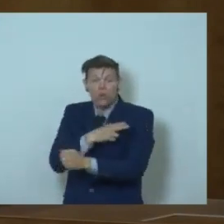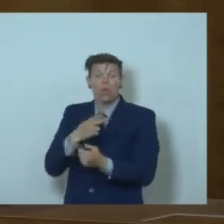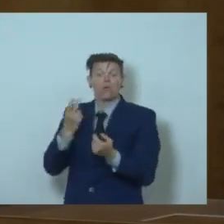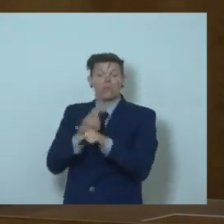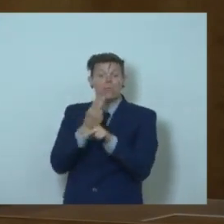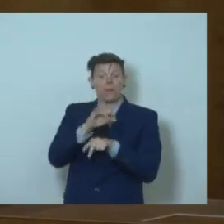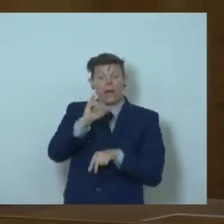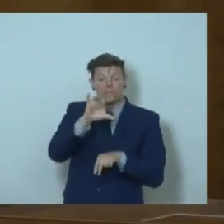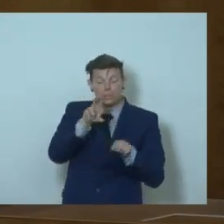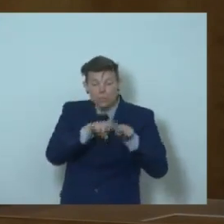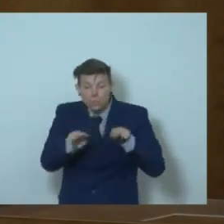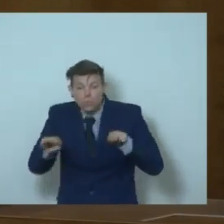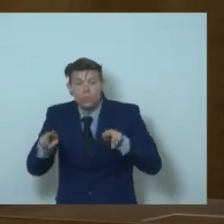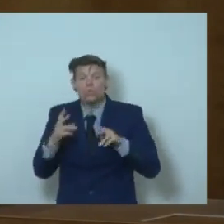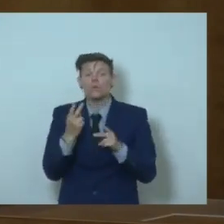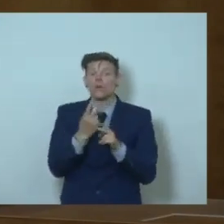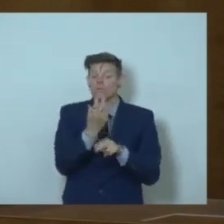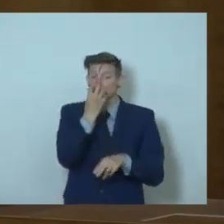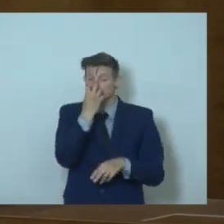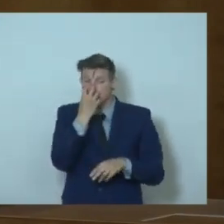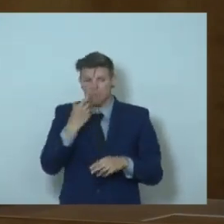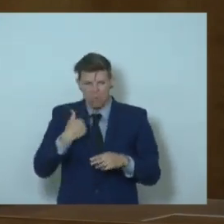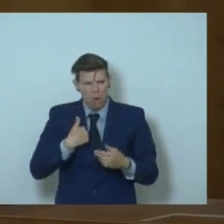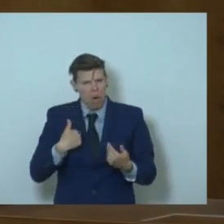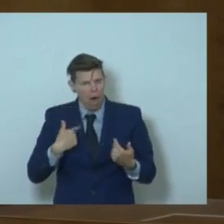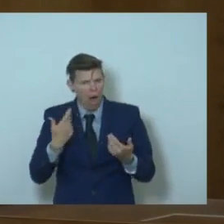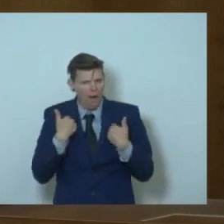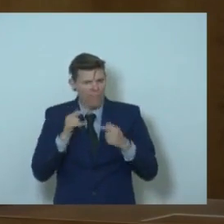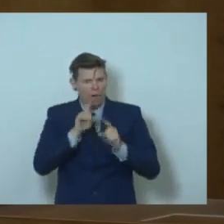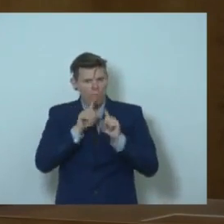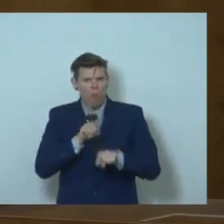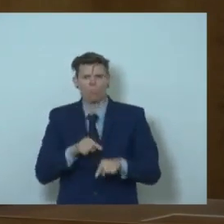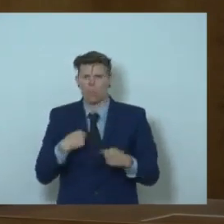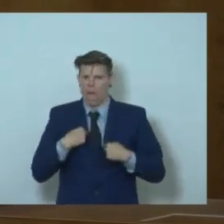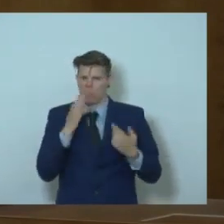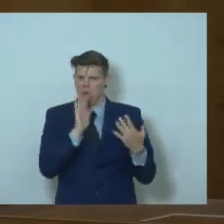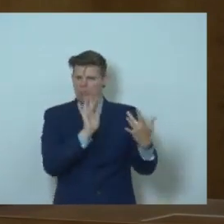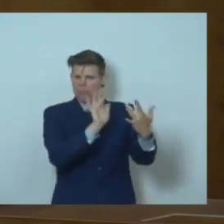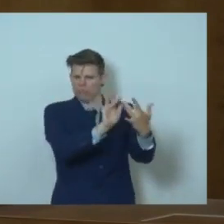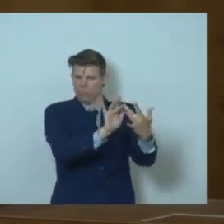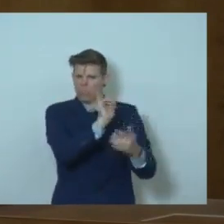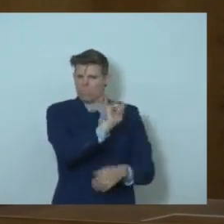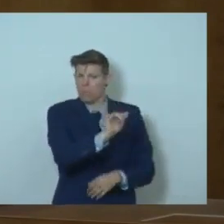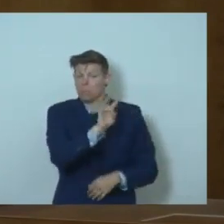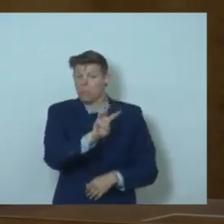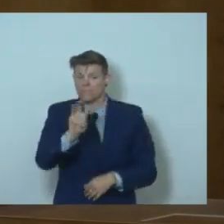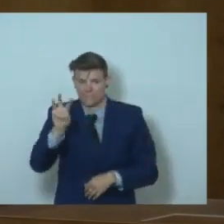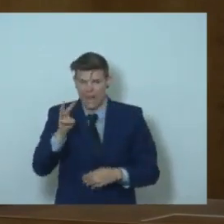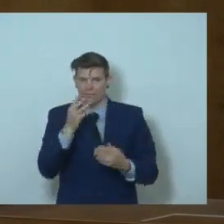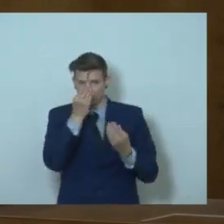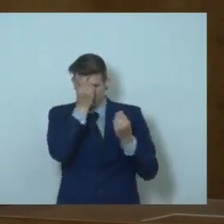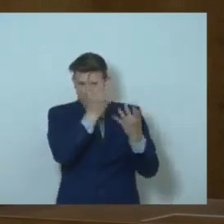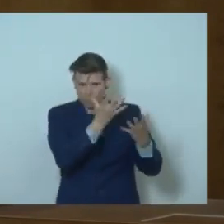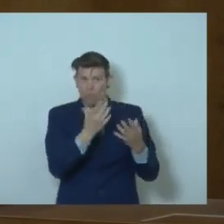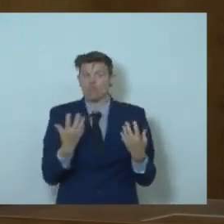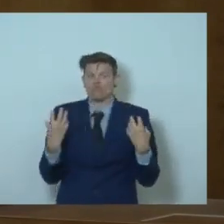I DON’T KNOW IF WE WERE DOING FOR THAT HOSPITALIZATIONS ARE TREATED IN ICU IS VENTILATORS. I SEE THAT EVERY DAY MYSELF.